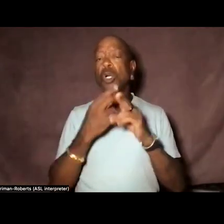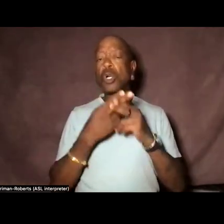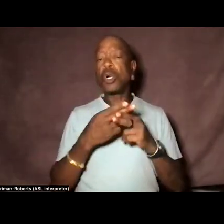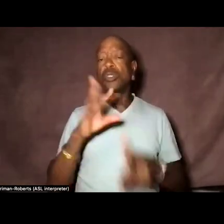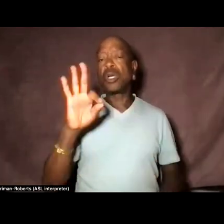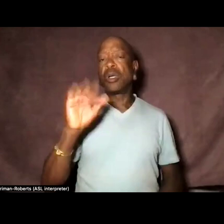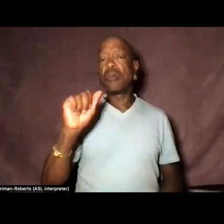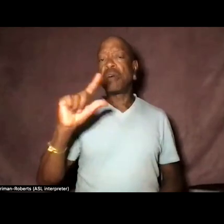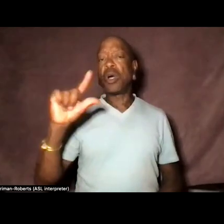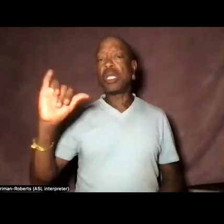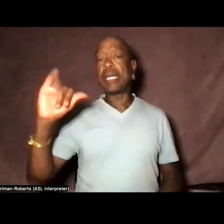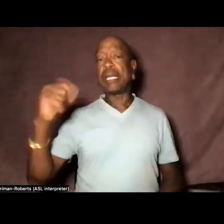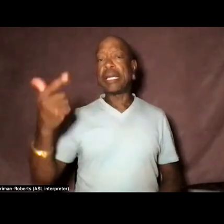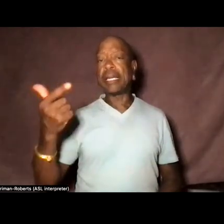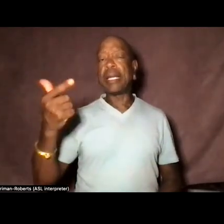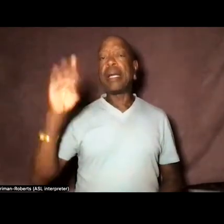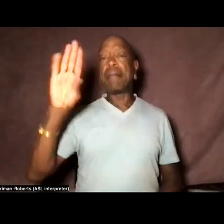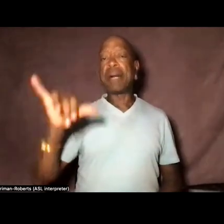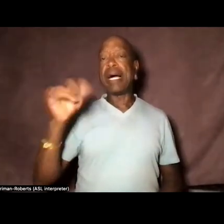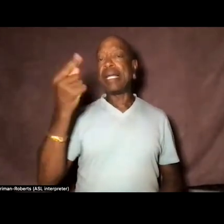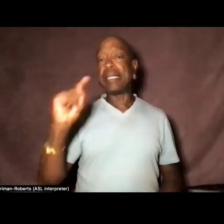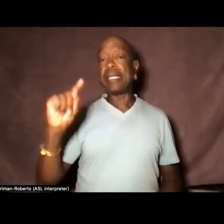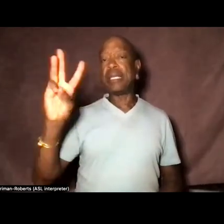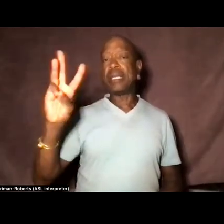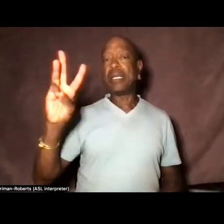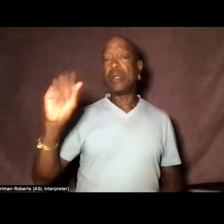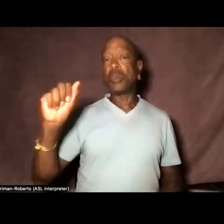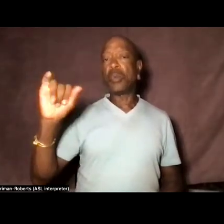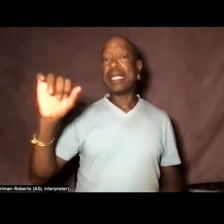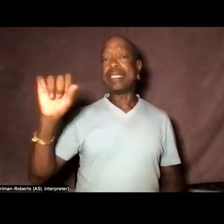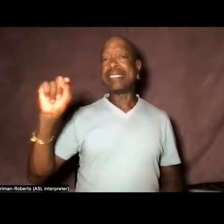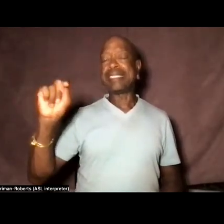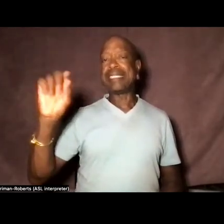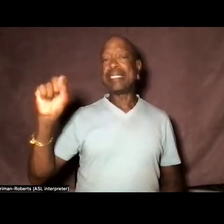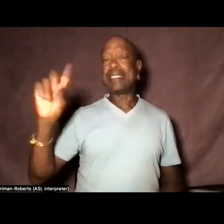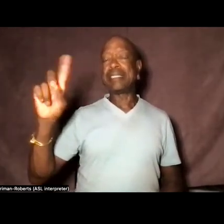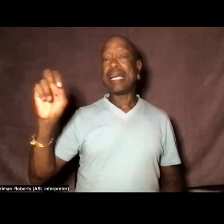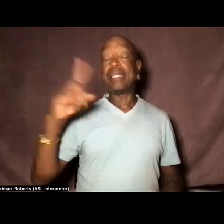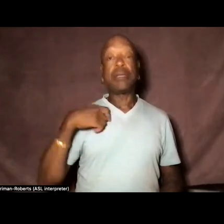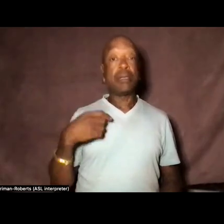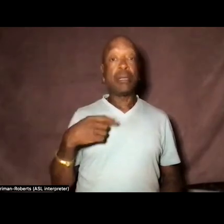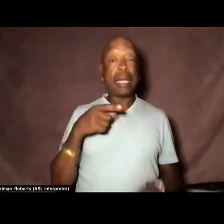taken from Fauci and she says that genocide cannot be fought by making peace with other